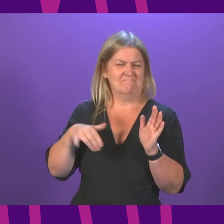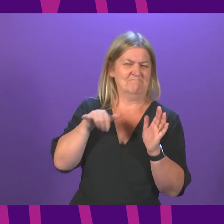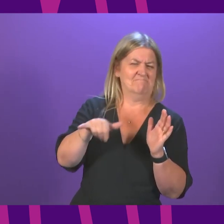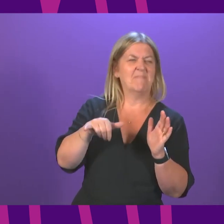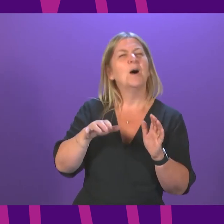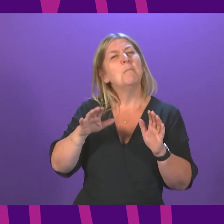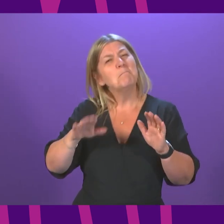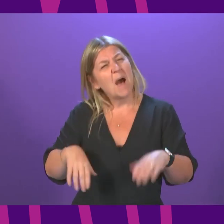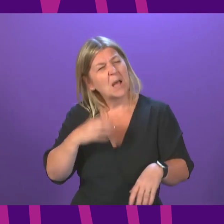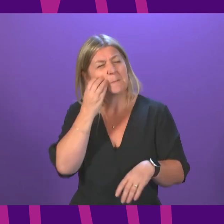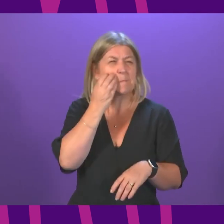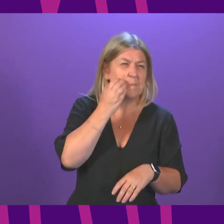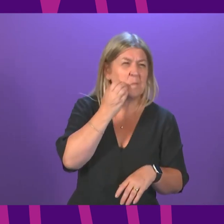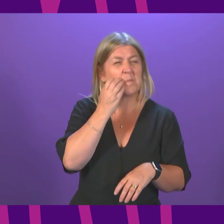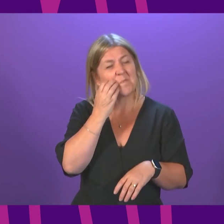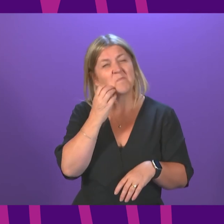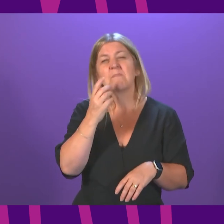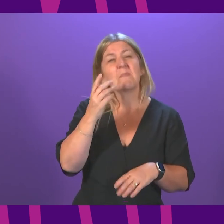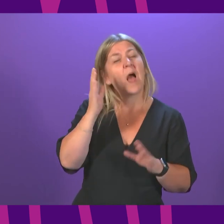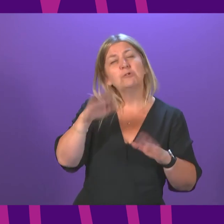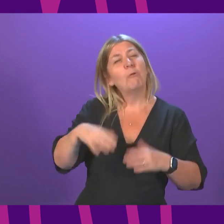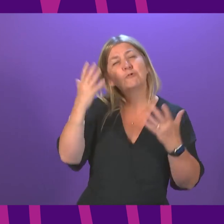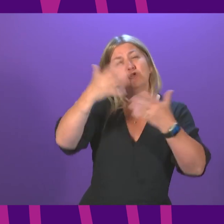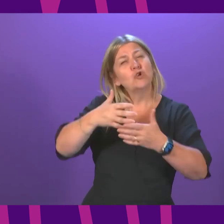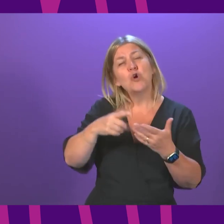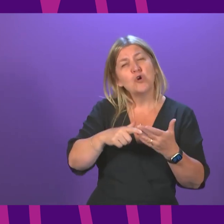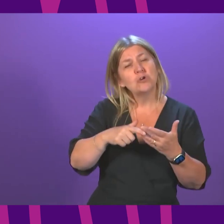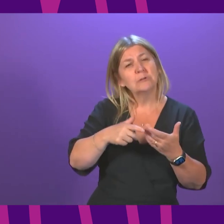effectively to achieve meaningful changes, although not in the case of my amendment.